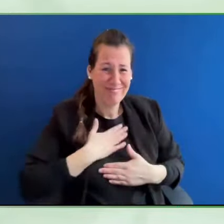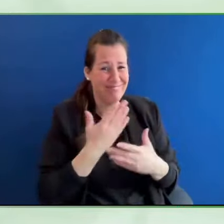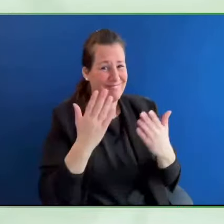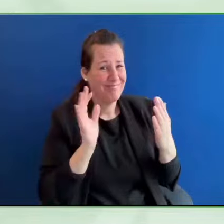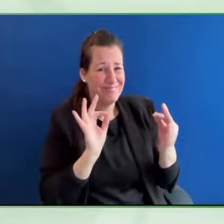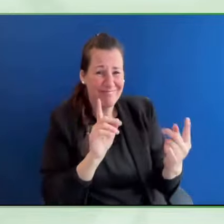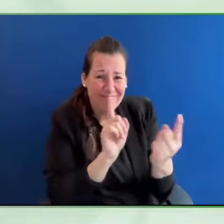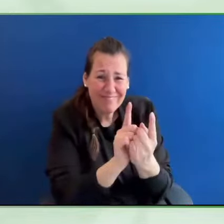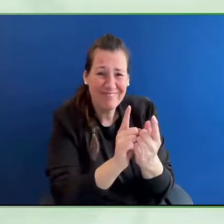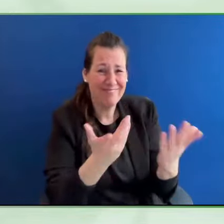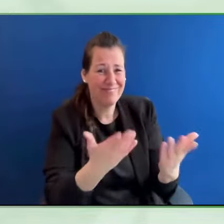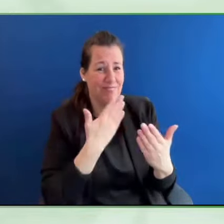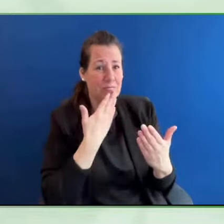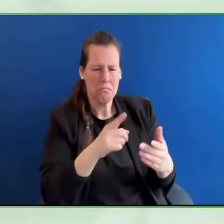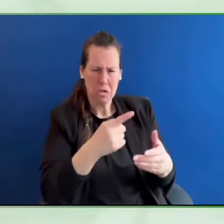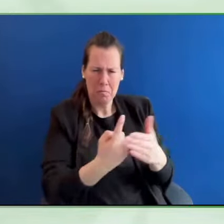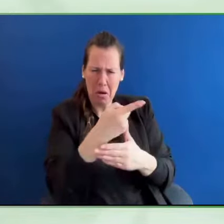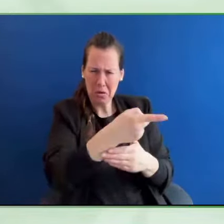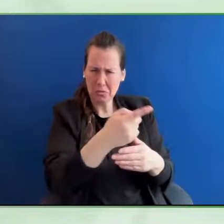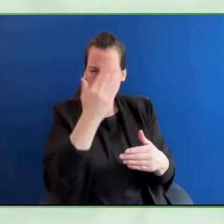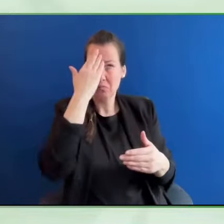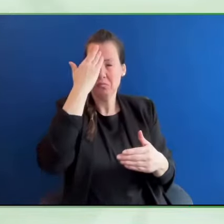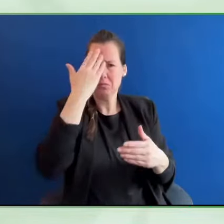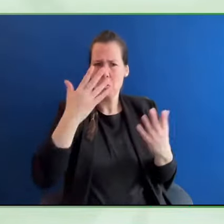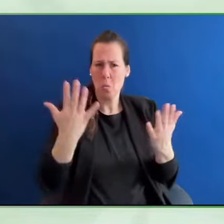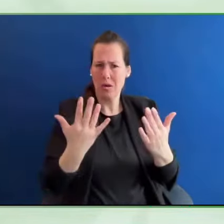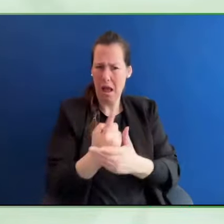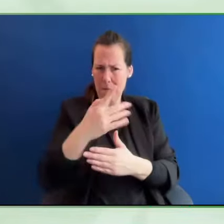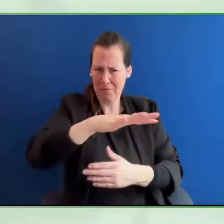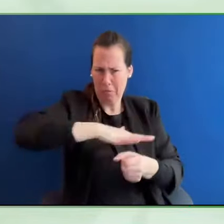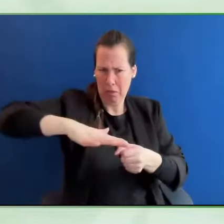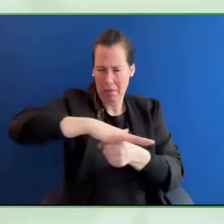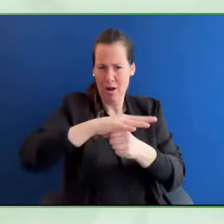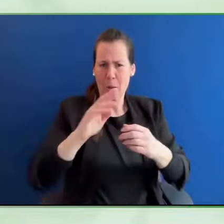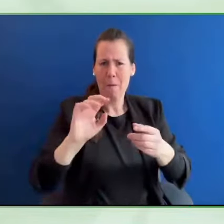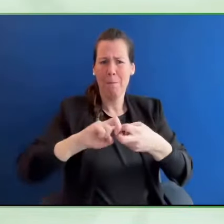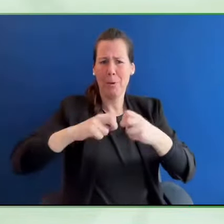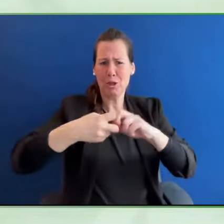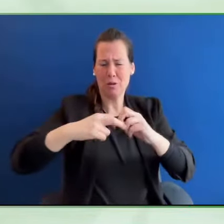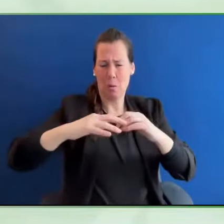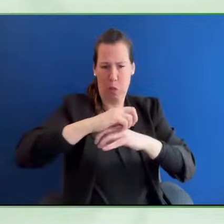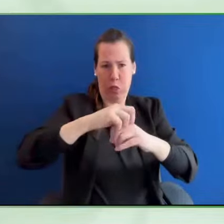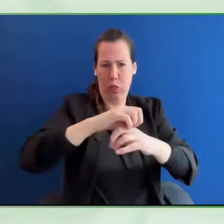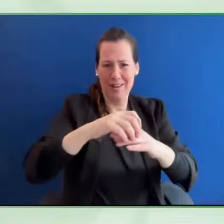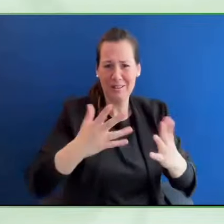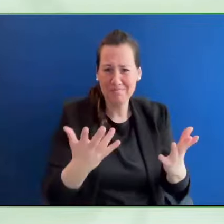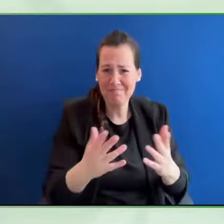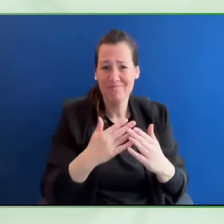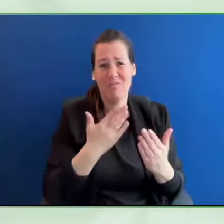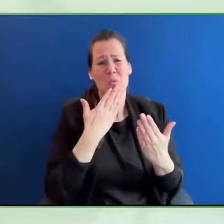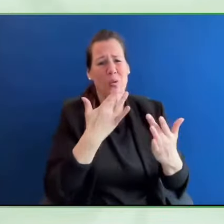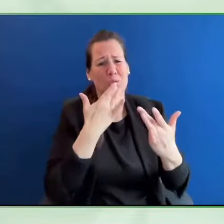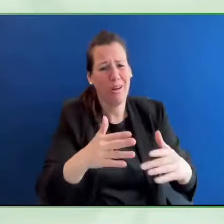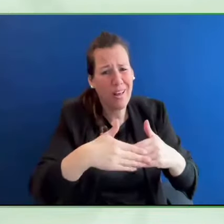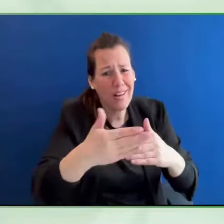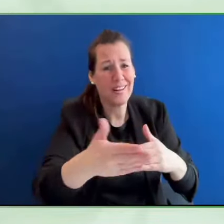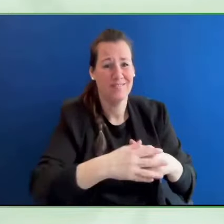The conference is on education for Persons with disability, and thank you for watching this fireside. Thank you.